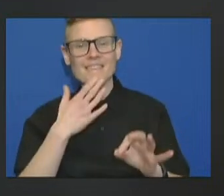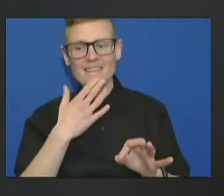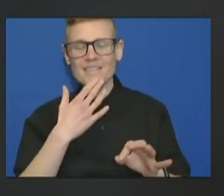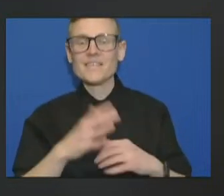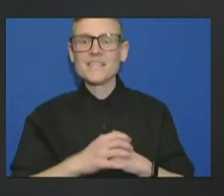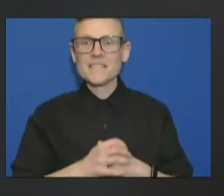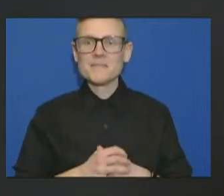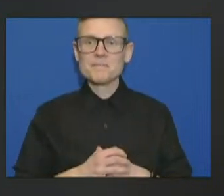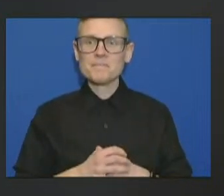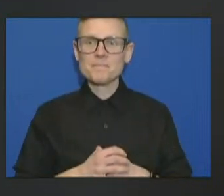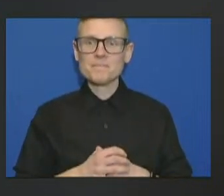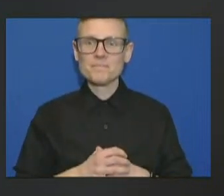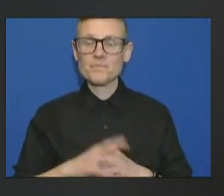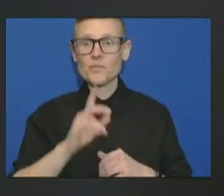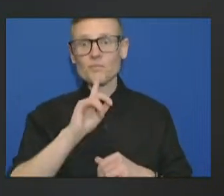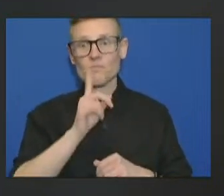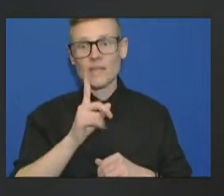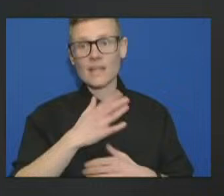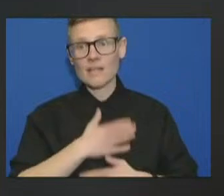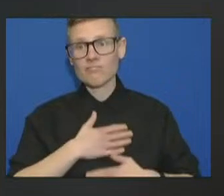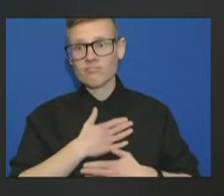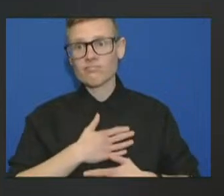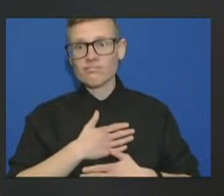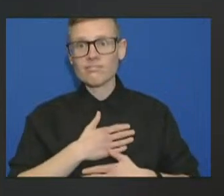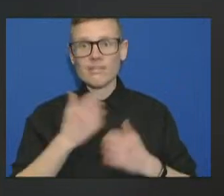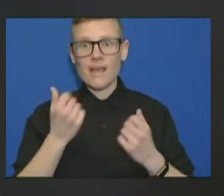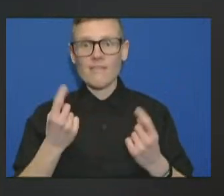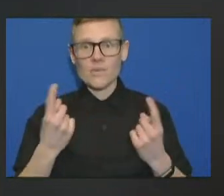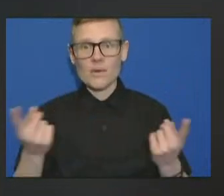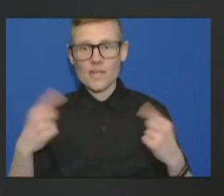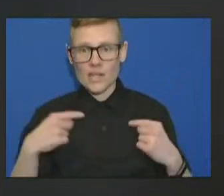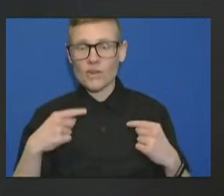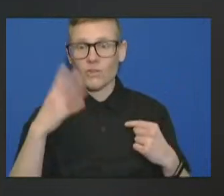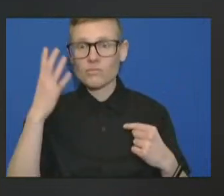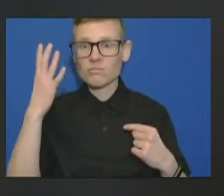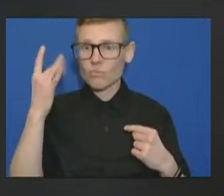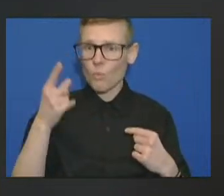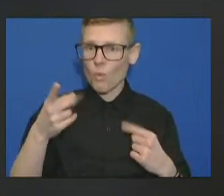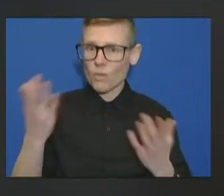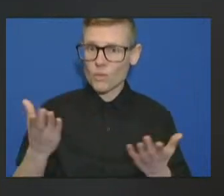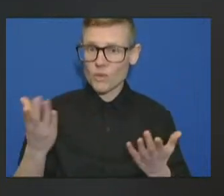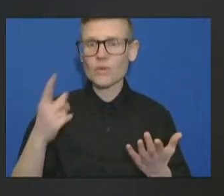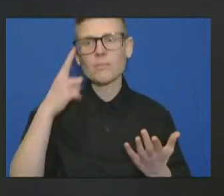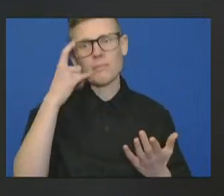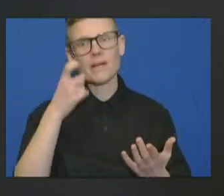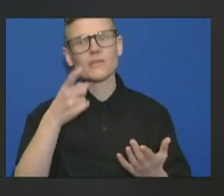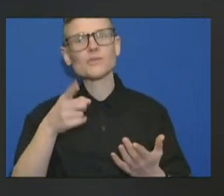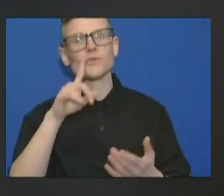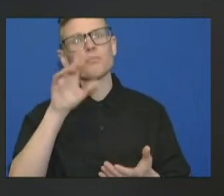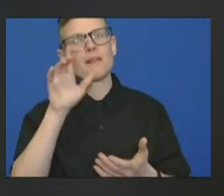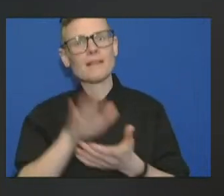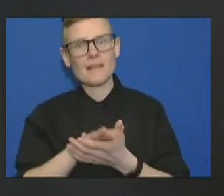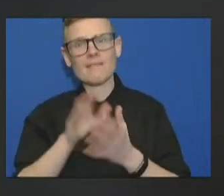Laura, can you wave so people see you? Thank you. Really